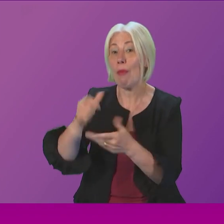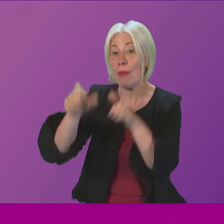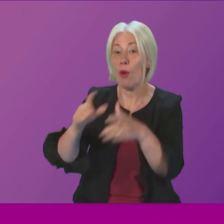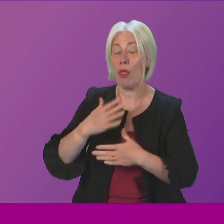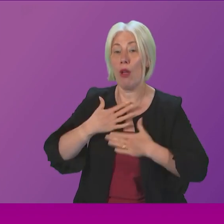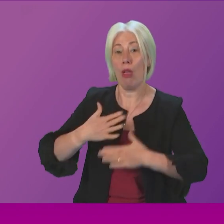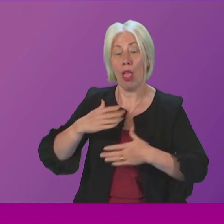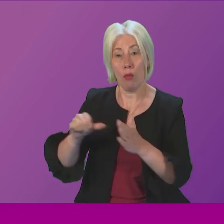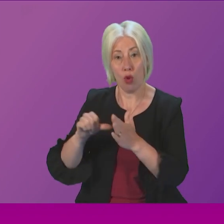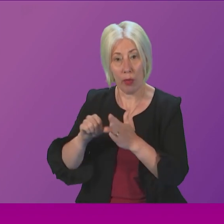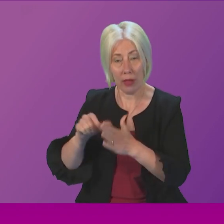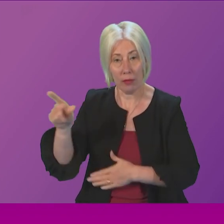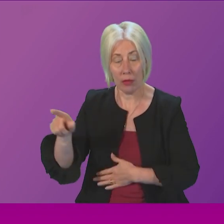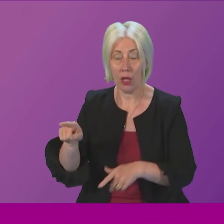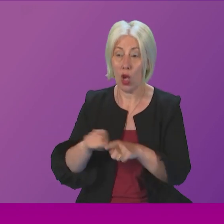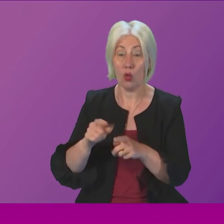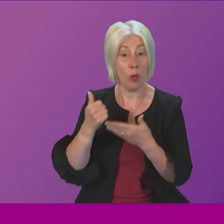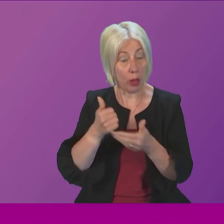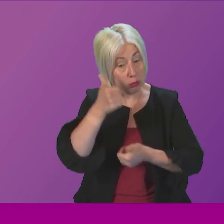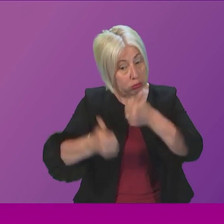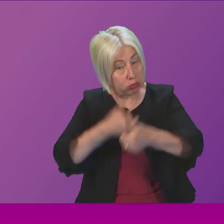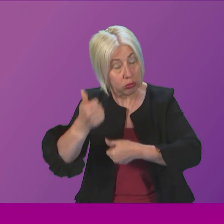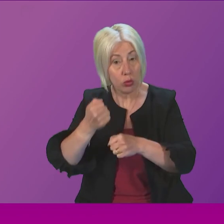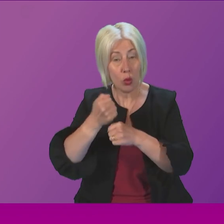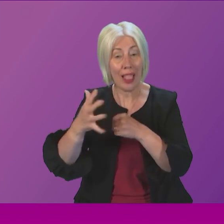Will he also congratulate Glasgow City Council on that?